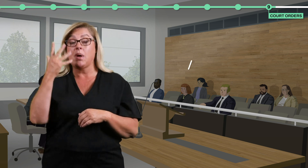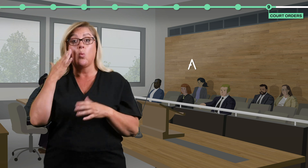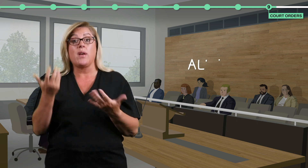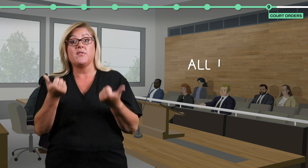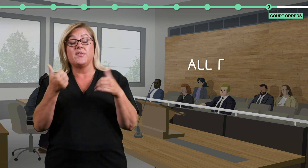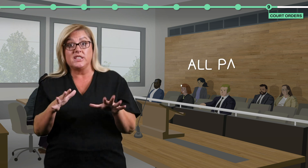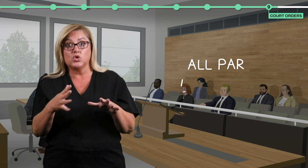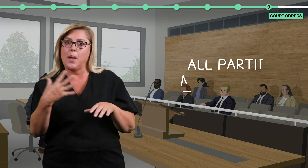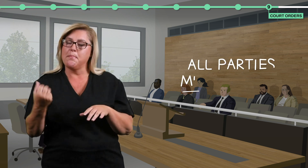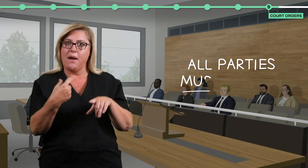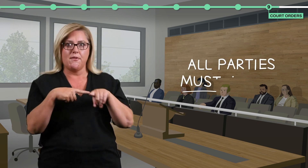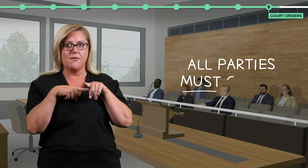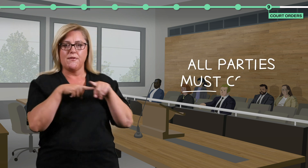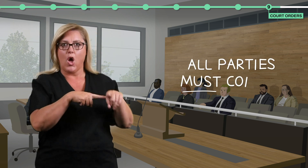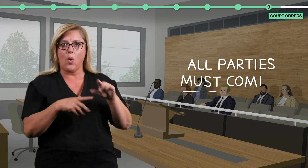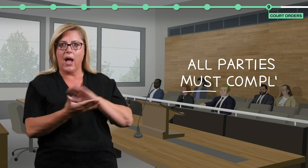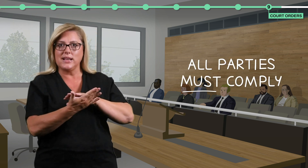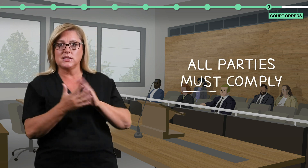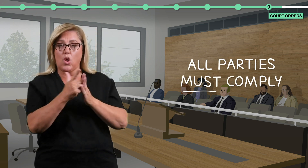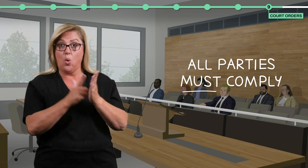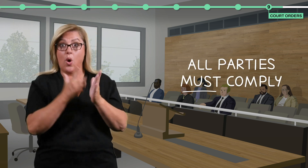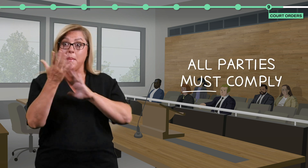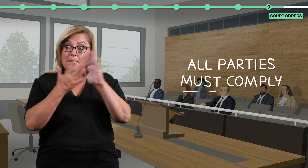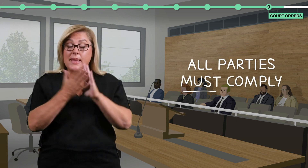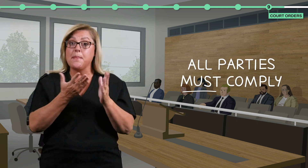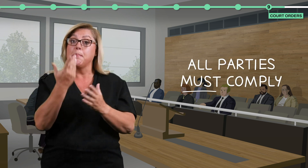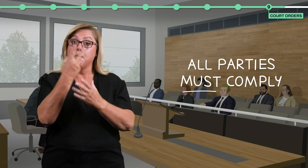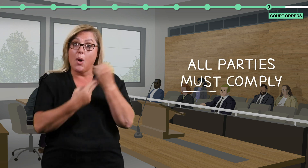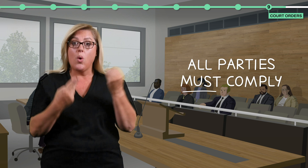they are legally binding and all parties must comply.